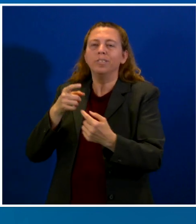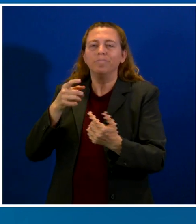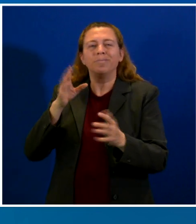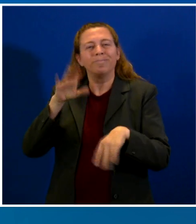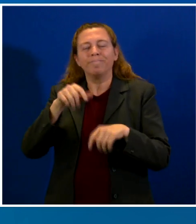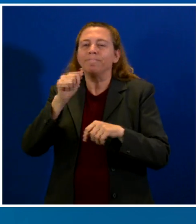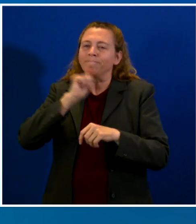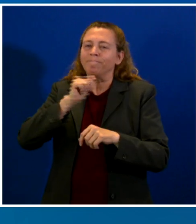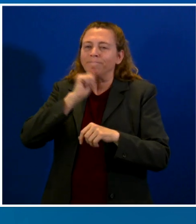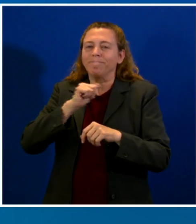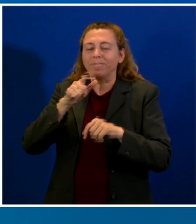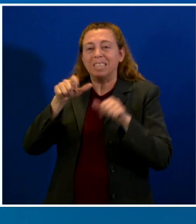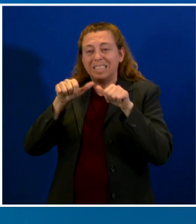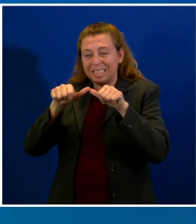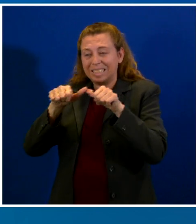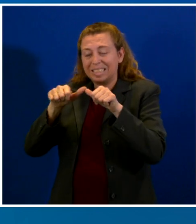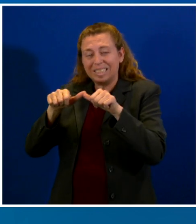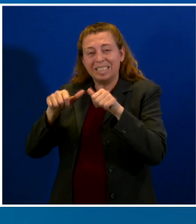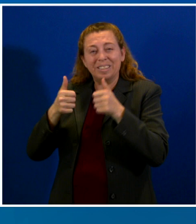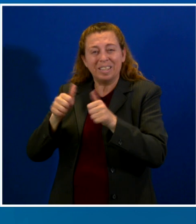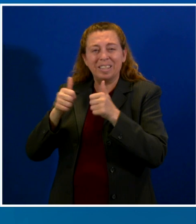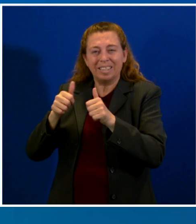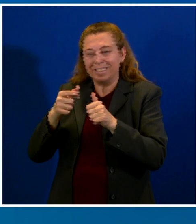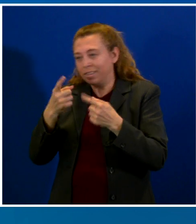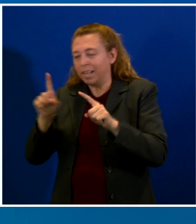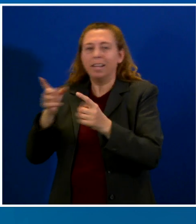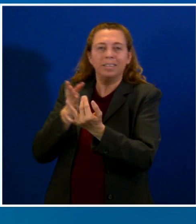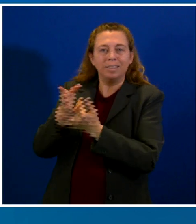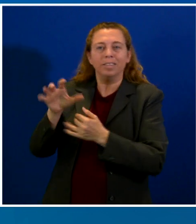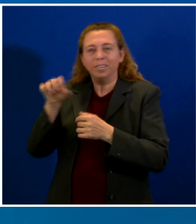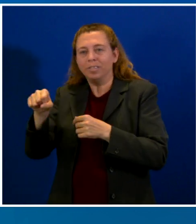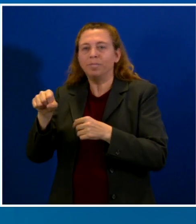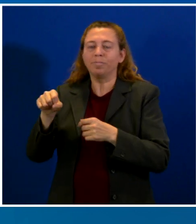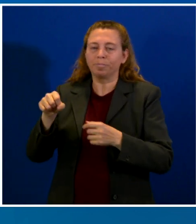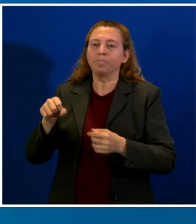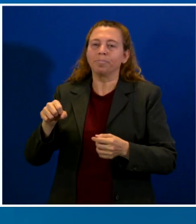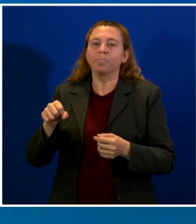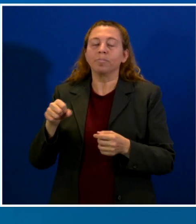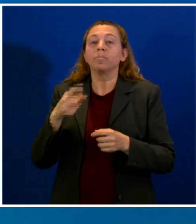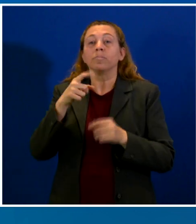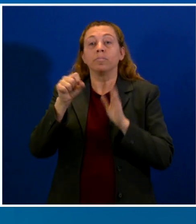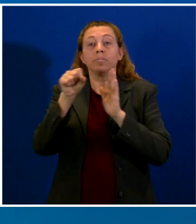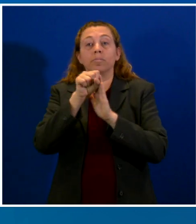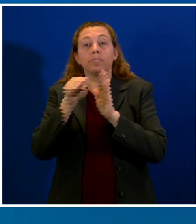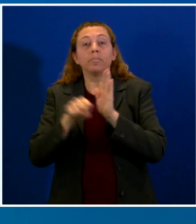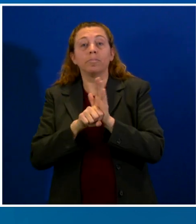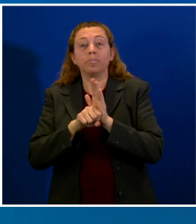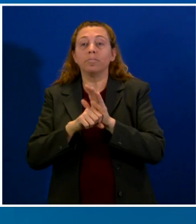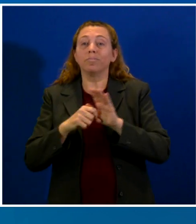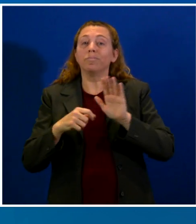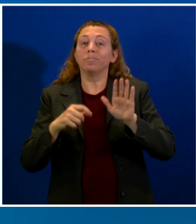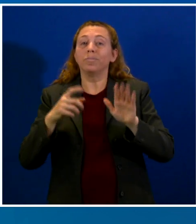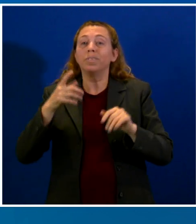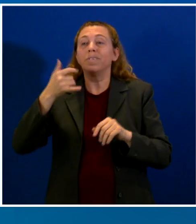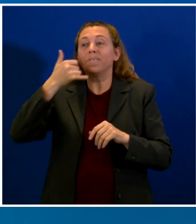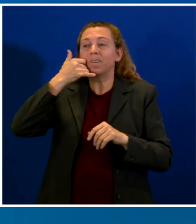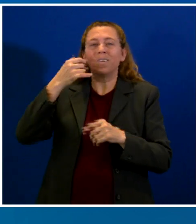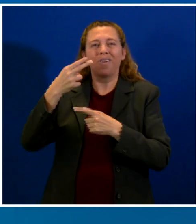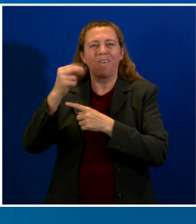And please don't forget that you can also use the State's COVID-19 hotline for additional assistance in multiple